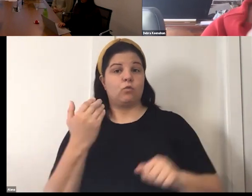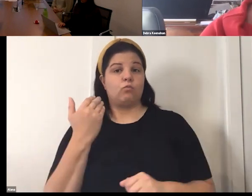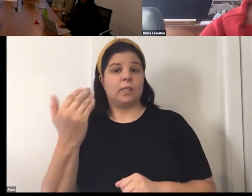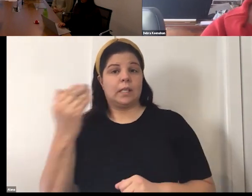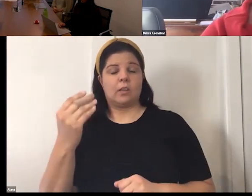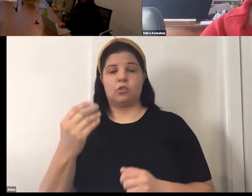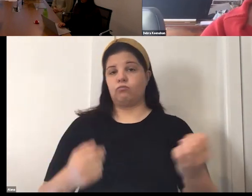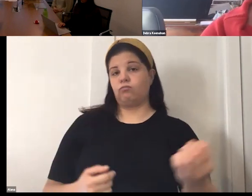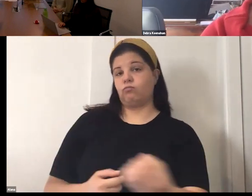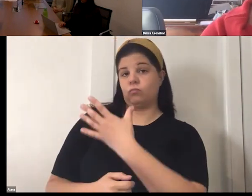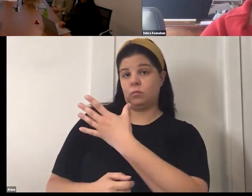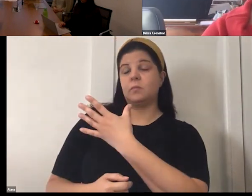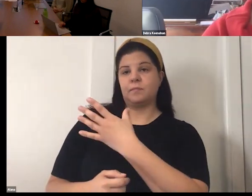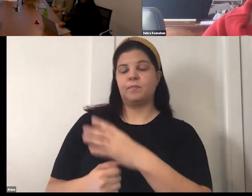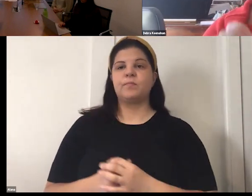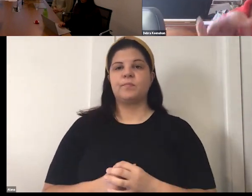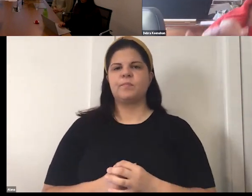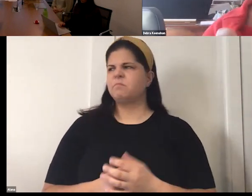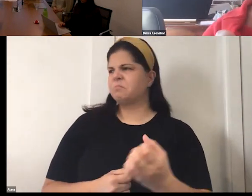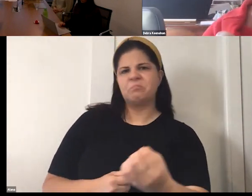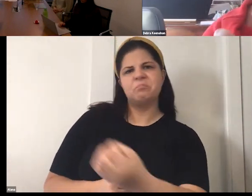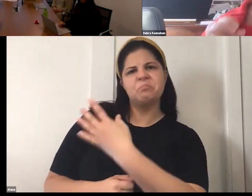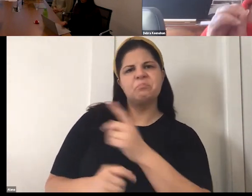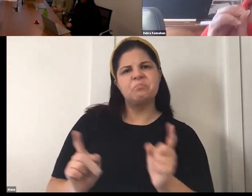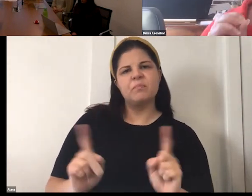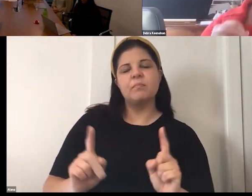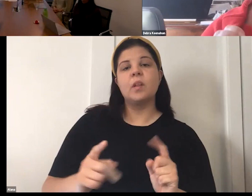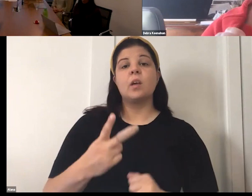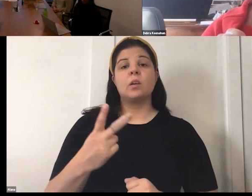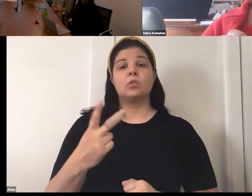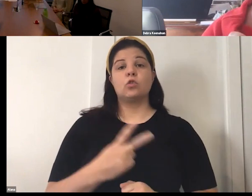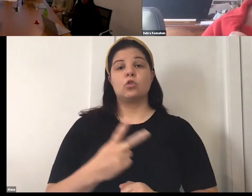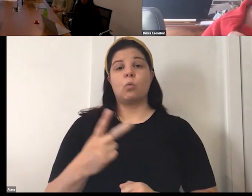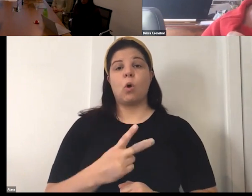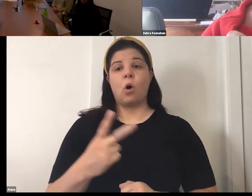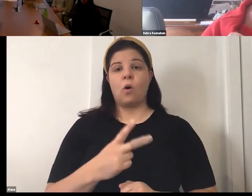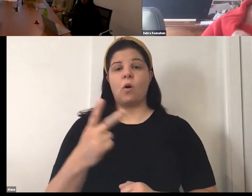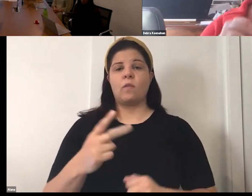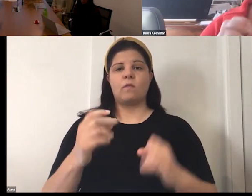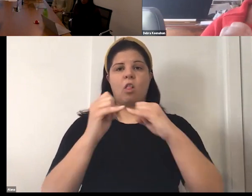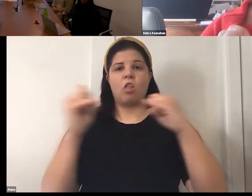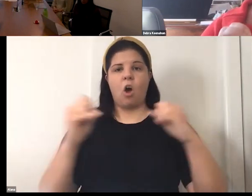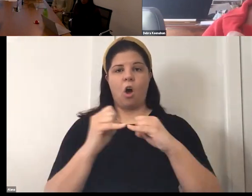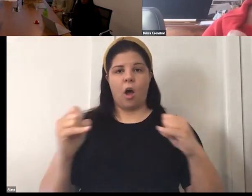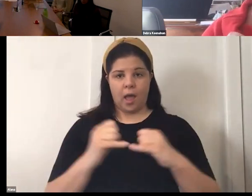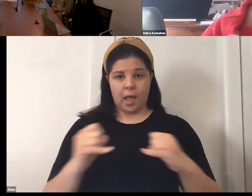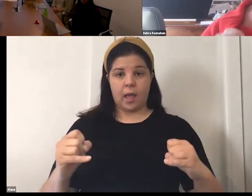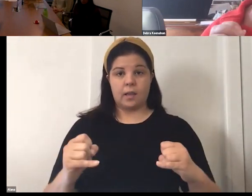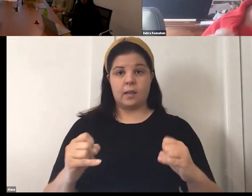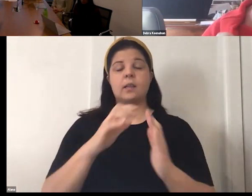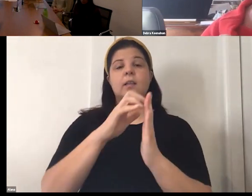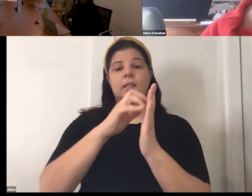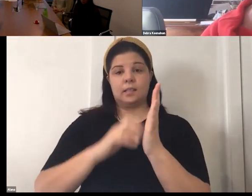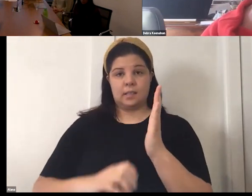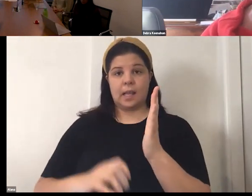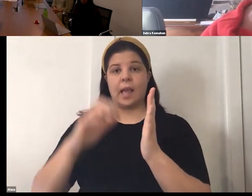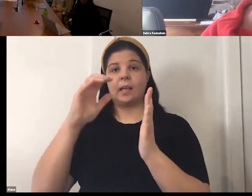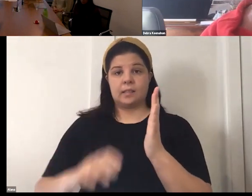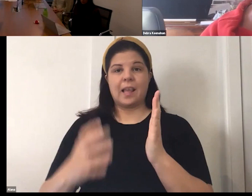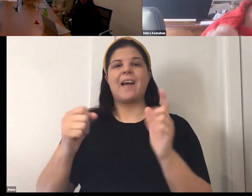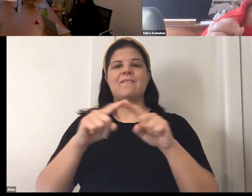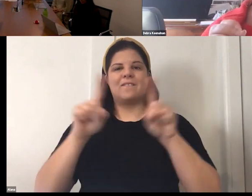My slide show comprises of 12 rectangular slides that have text and images on them.